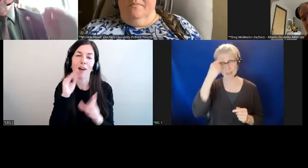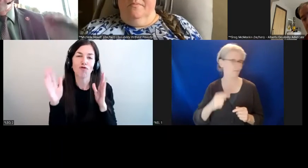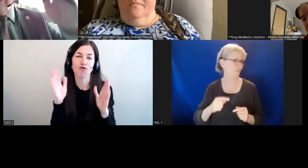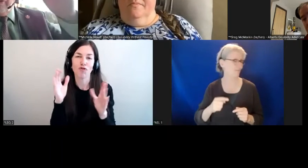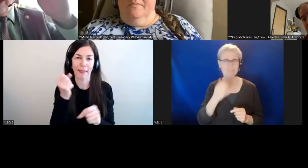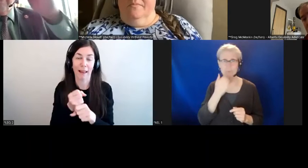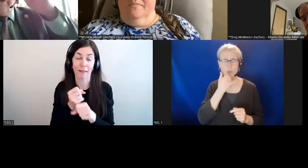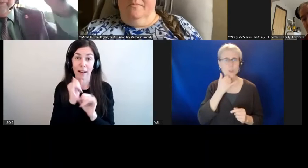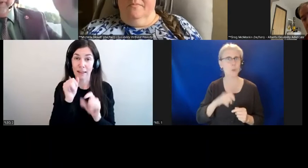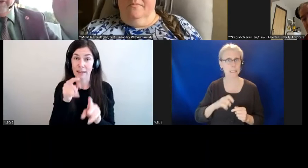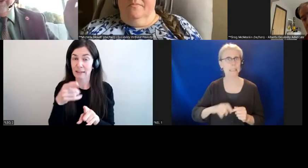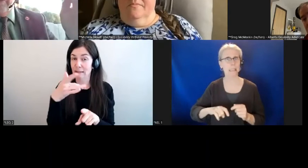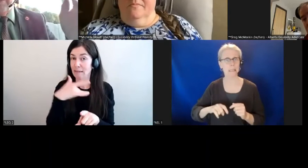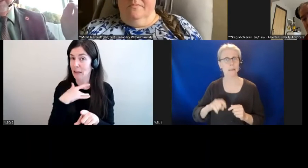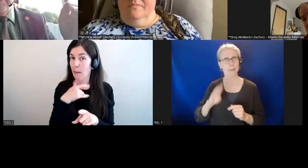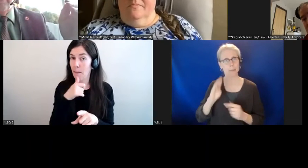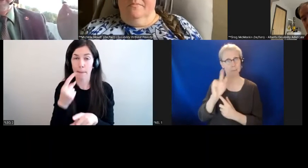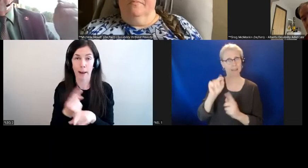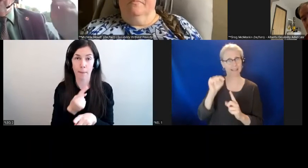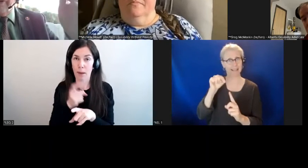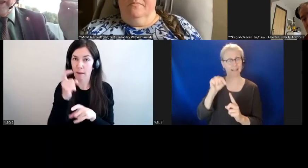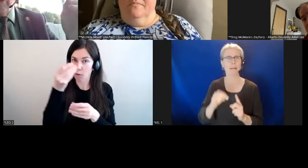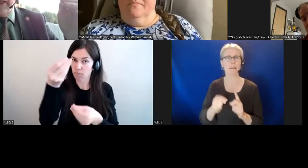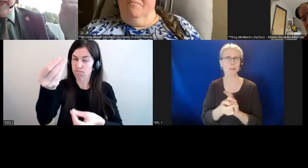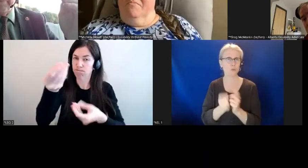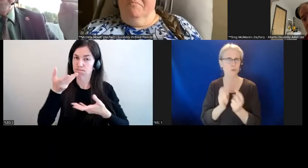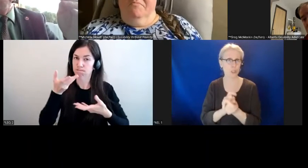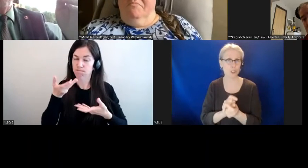YOU NEED THE LAW ITSELF, THE BILL TO BE DIFFERENT. I DON'T THINK THAT WILL HAPPEN.